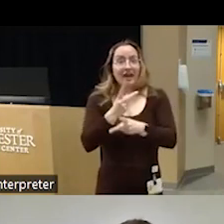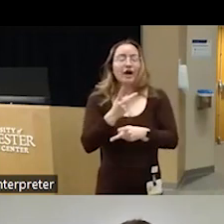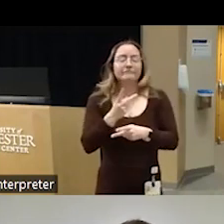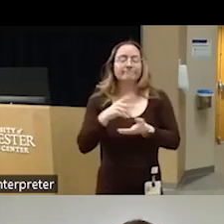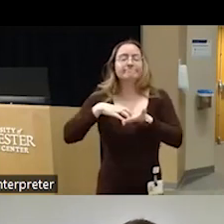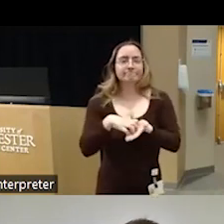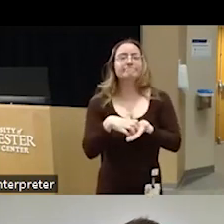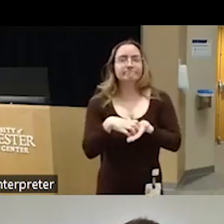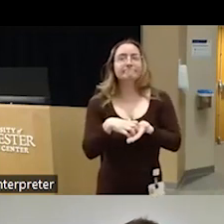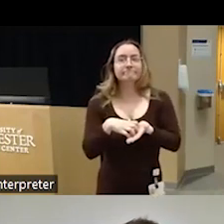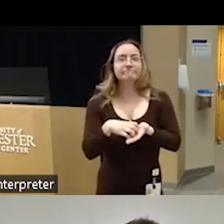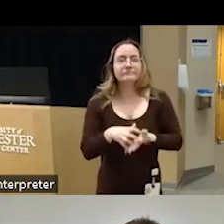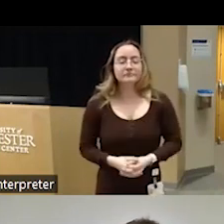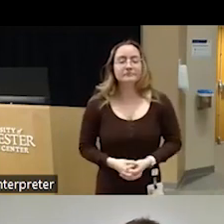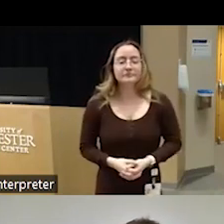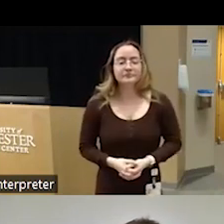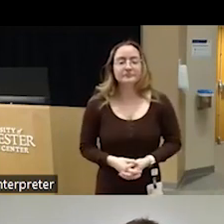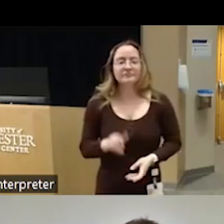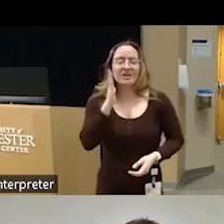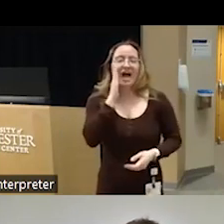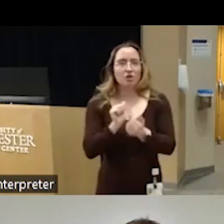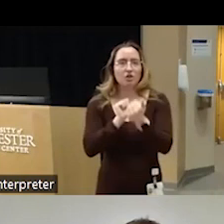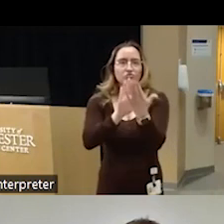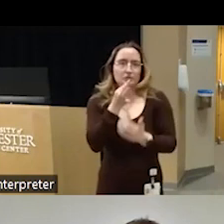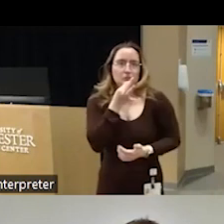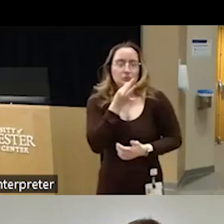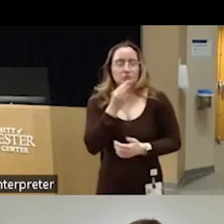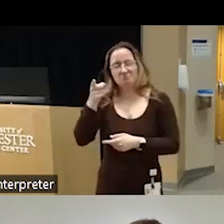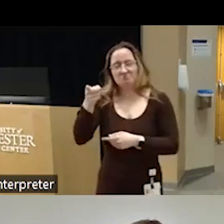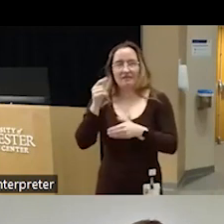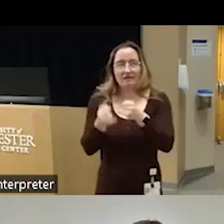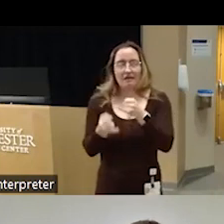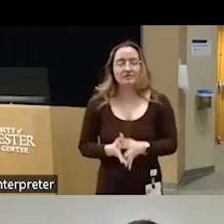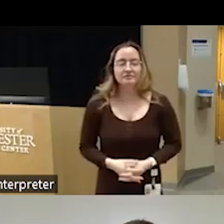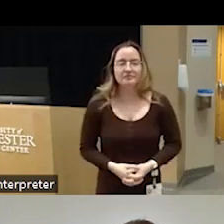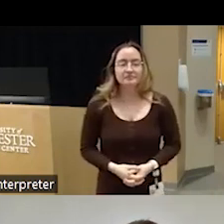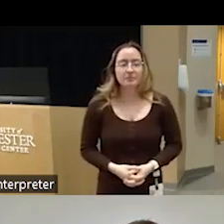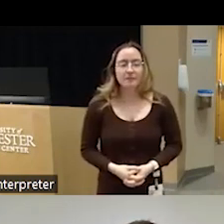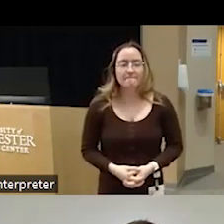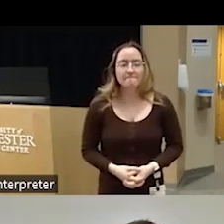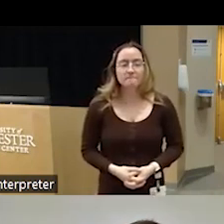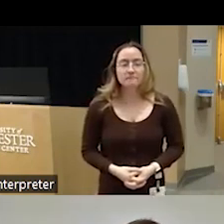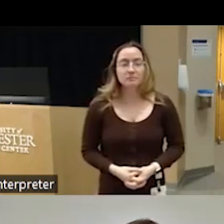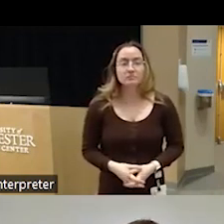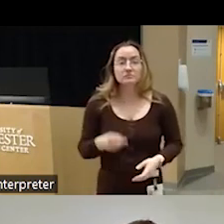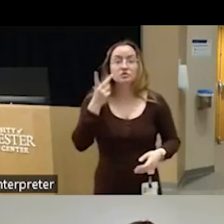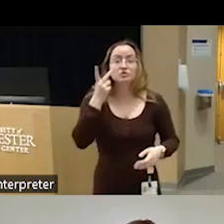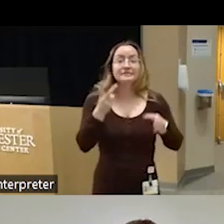some meta analyzes that I'll show one off at the very end. So there are issues, but there issues we can address